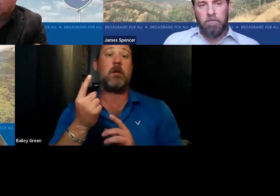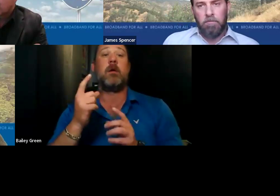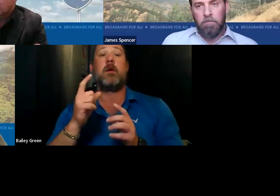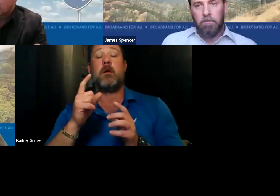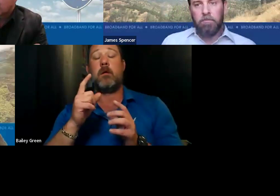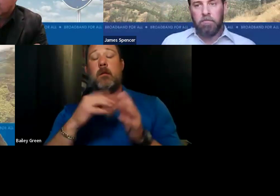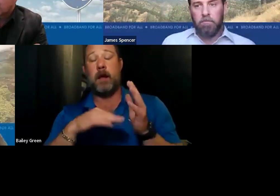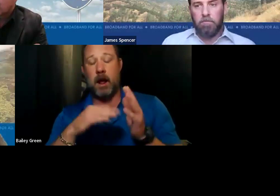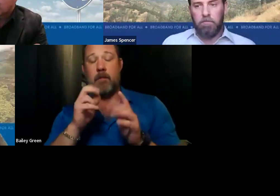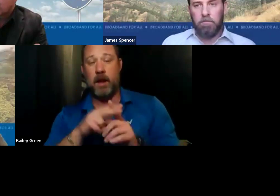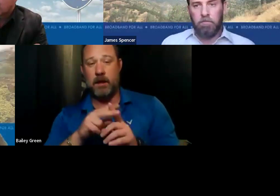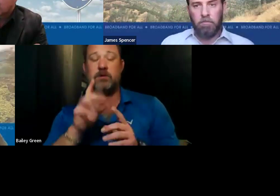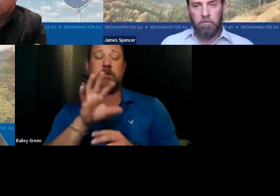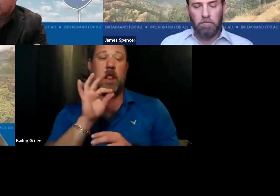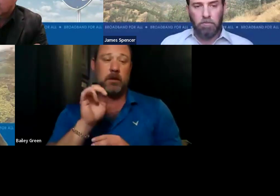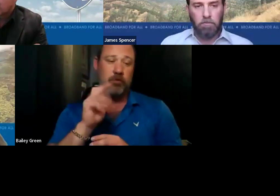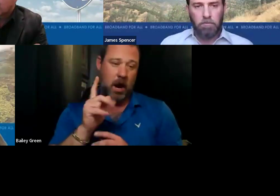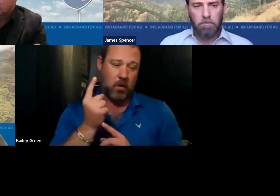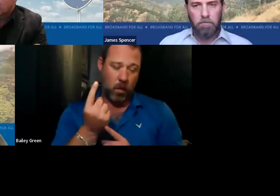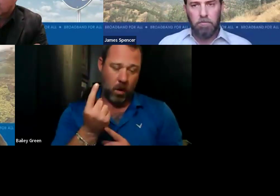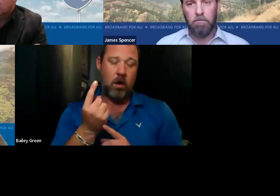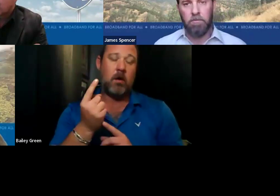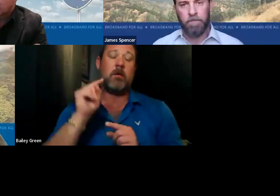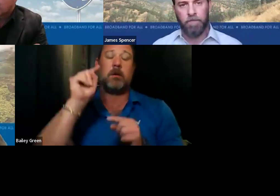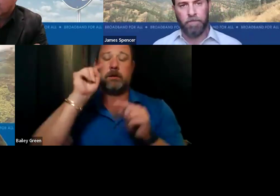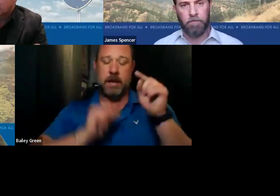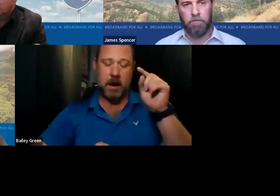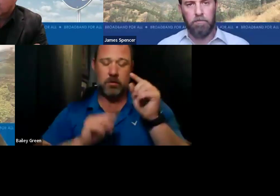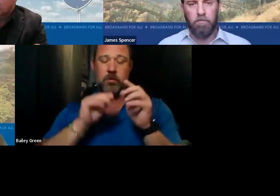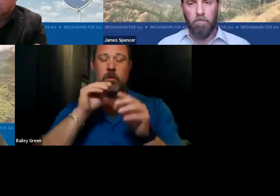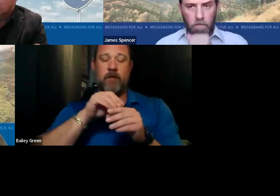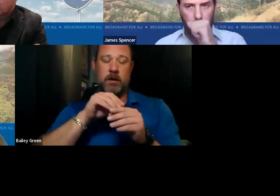application select Track 1, go down to the funding track specific questions. There's